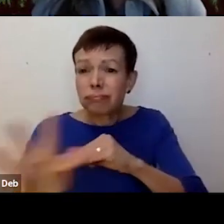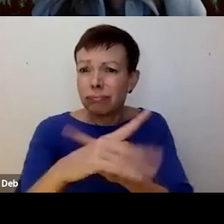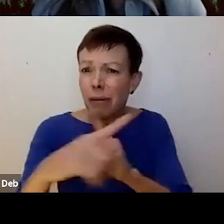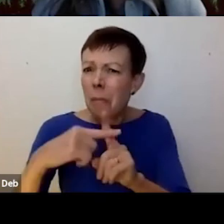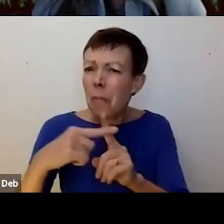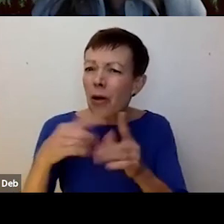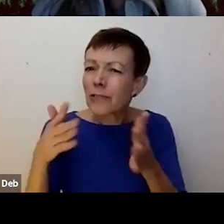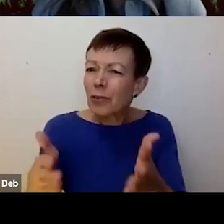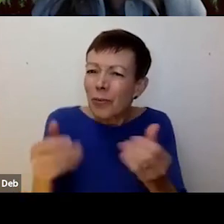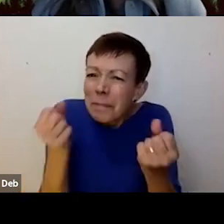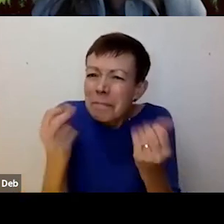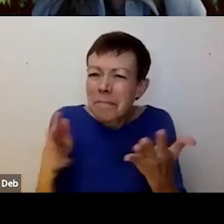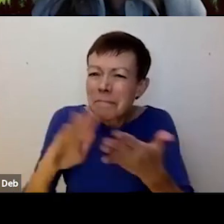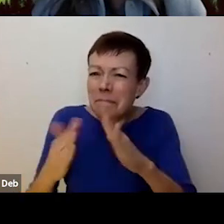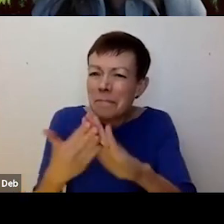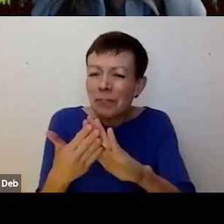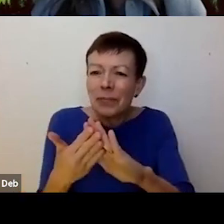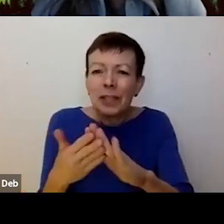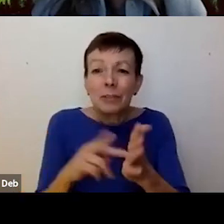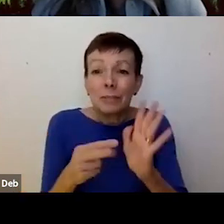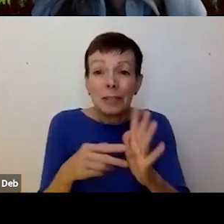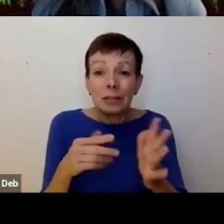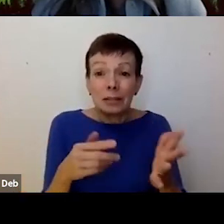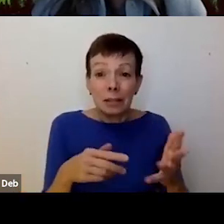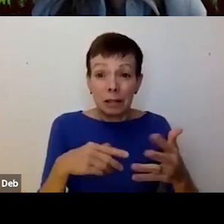away from all the work we've already put forward. So that has been my question,